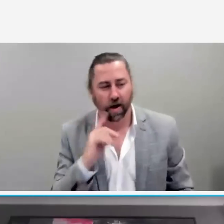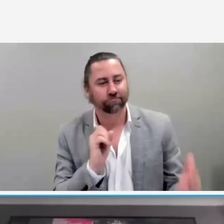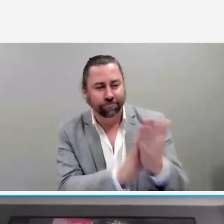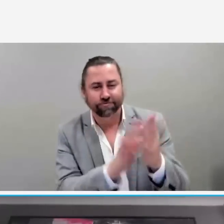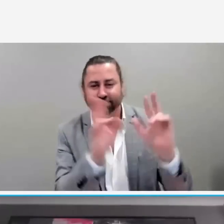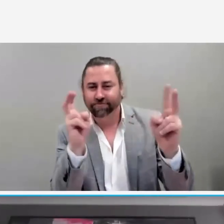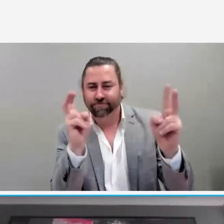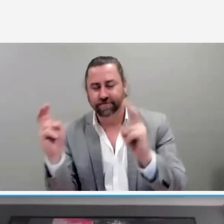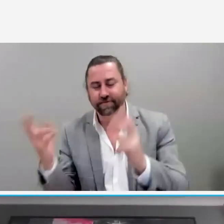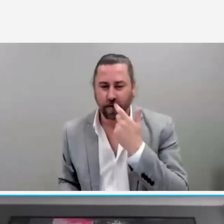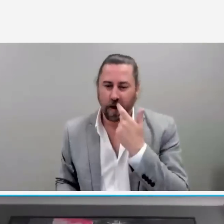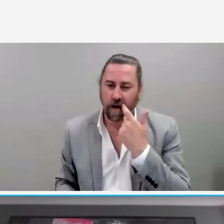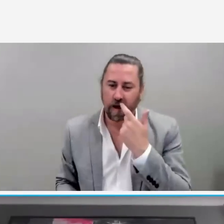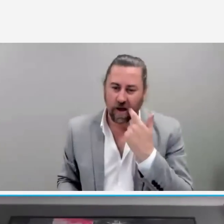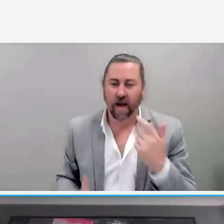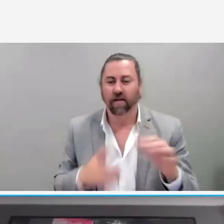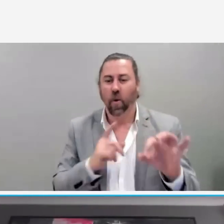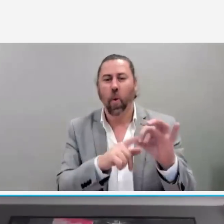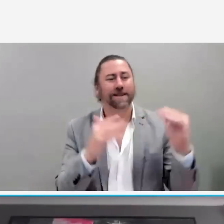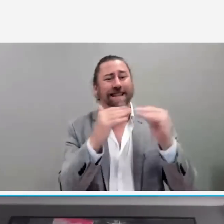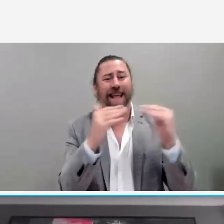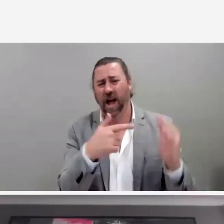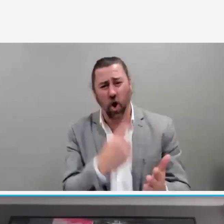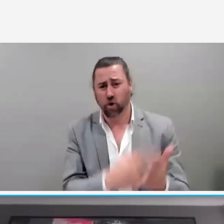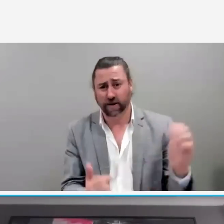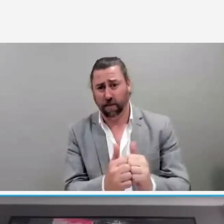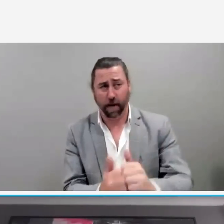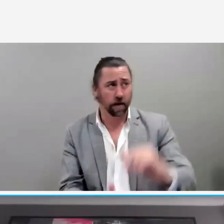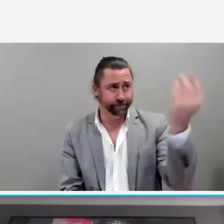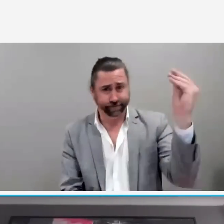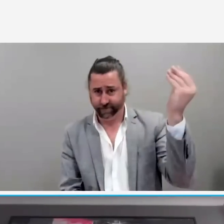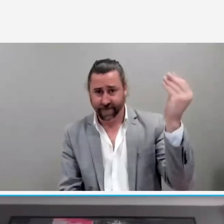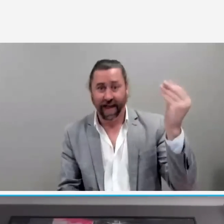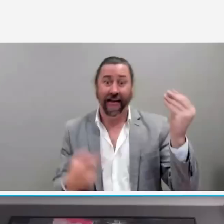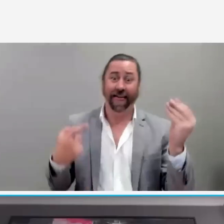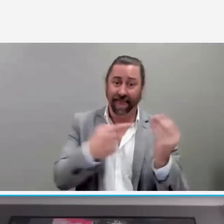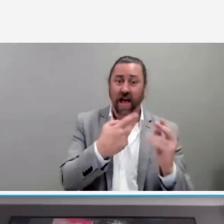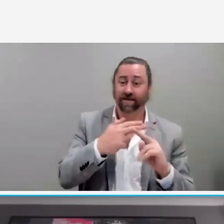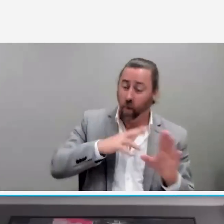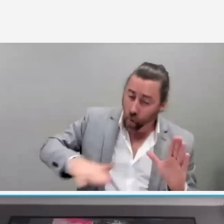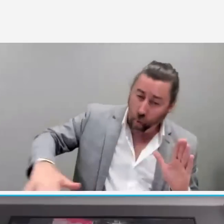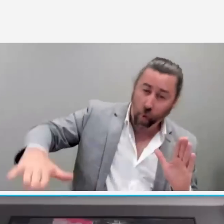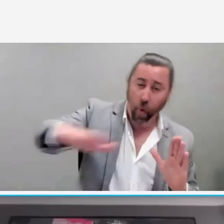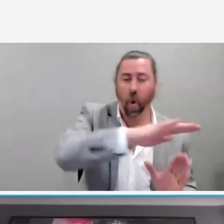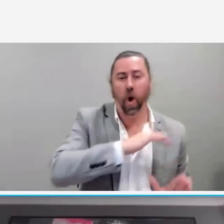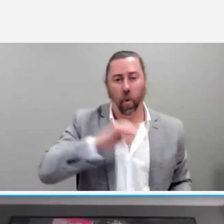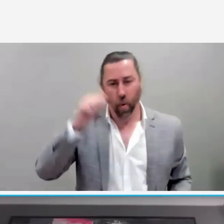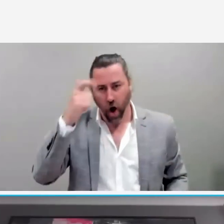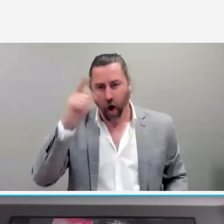Aged Care Quality Standards are more than just a document. The standards provide a shared understanding of what is expected in aged care, making quality